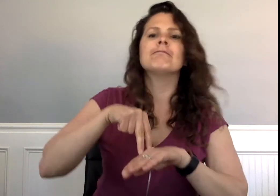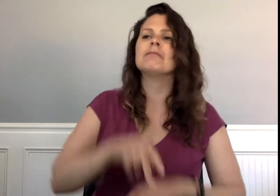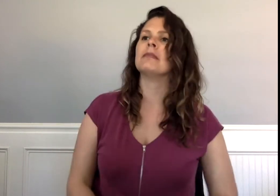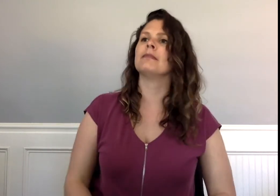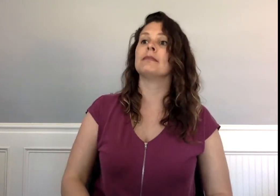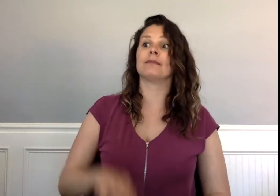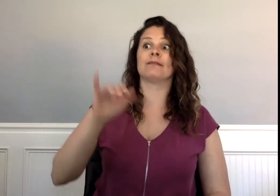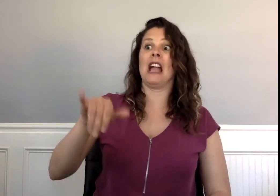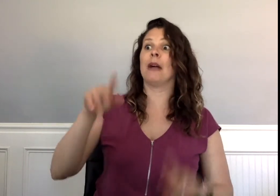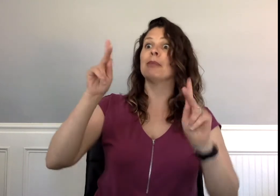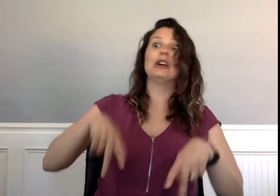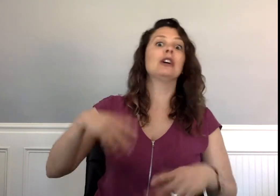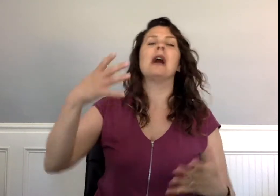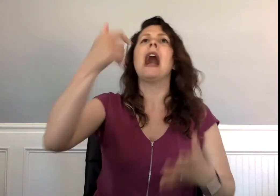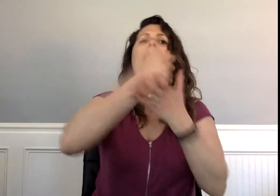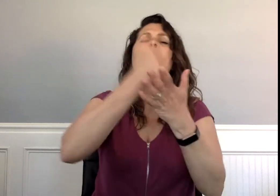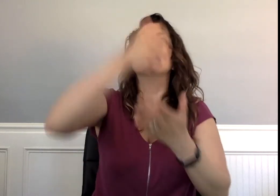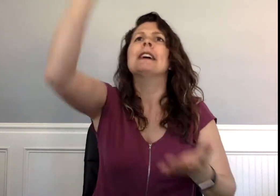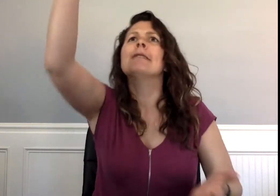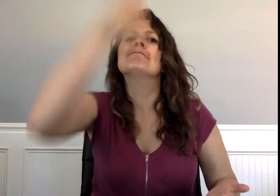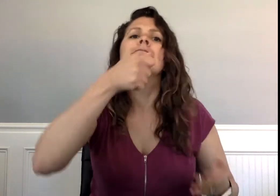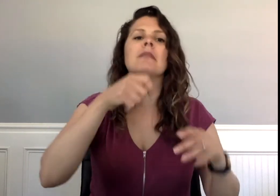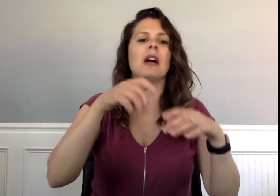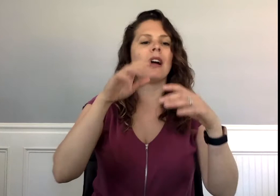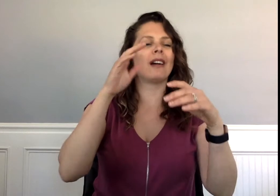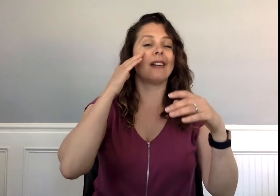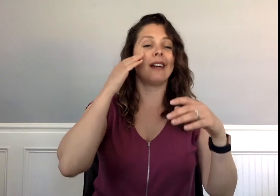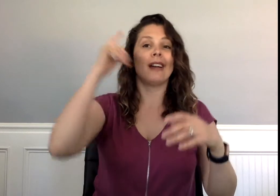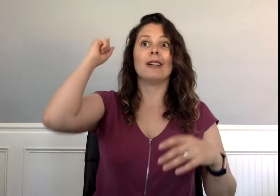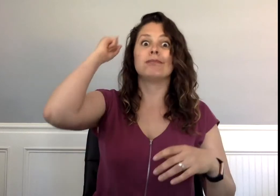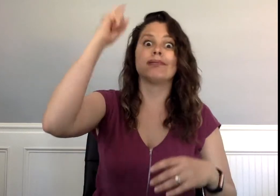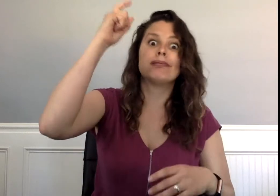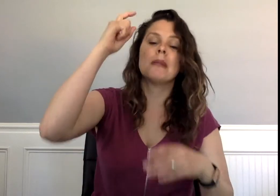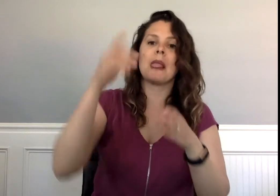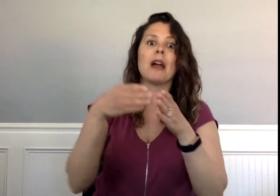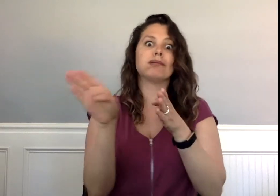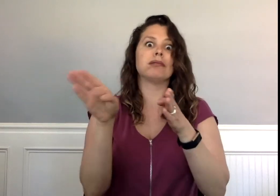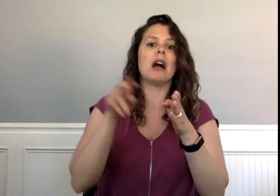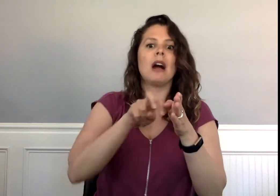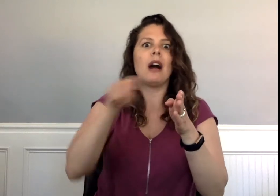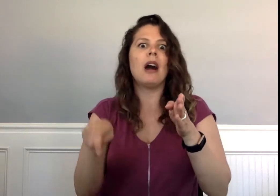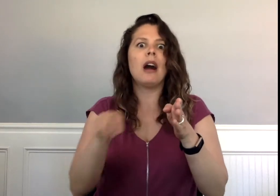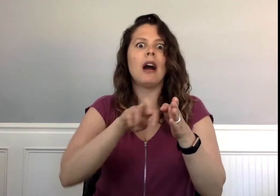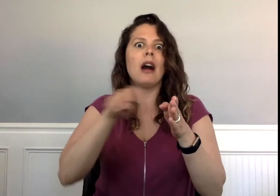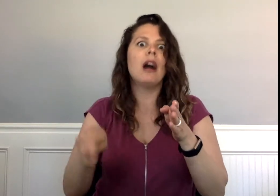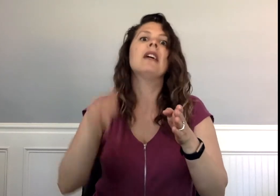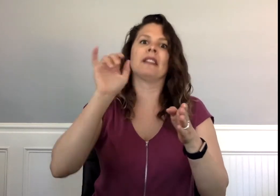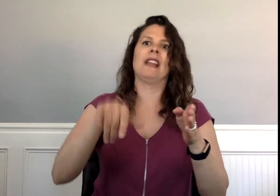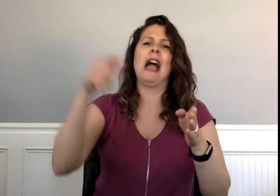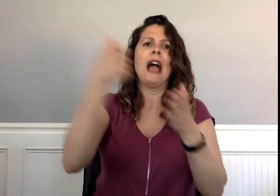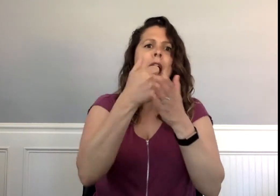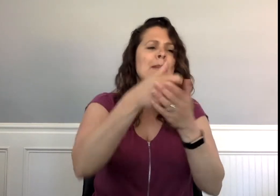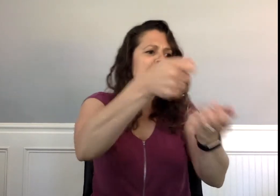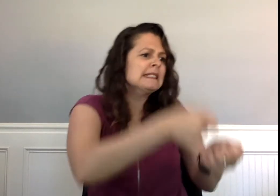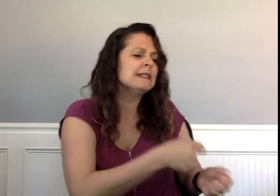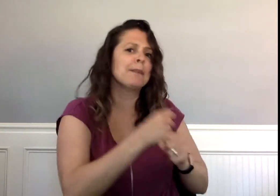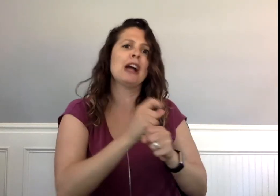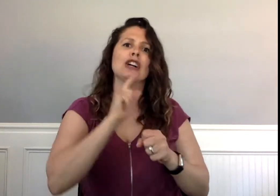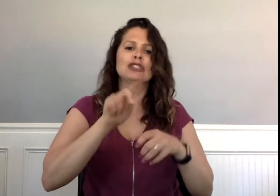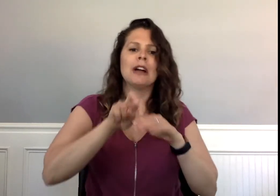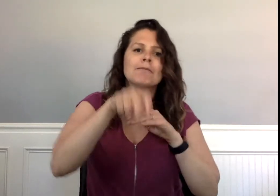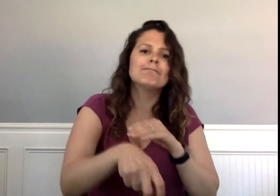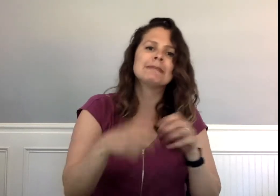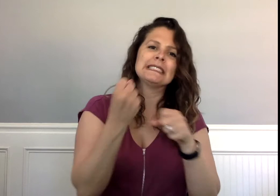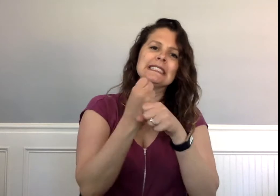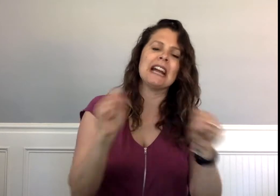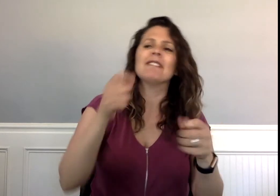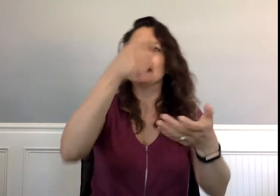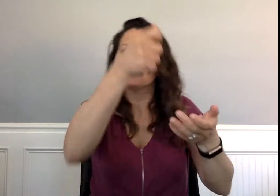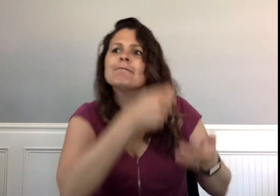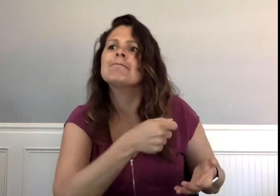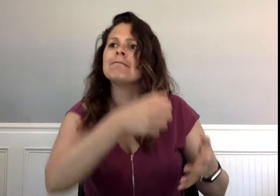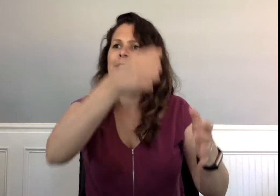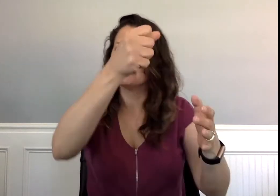The kid held out a hand for passengers who needed assistance.